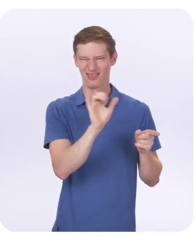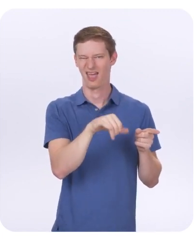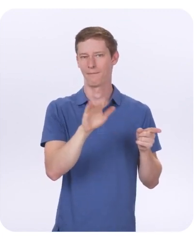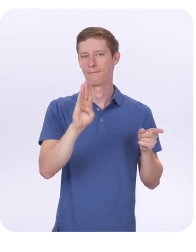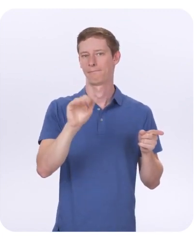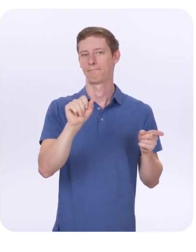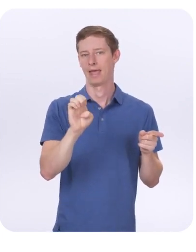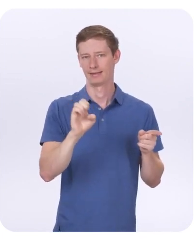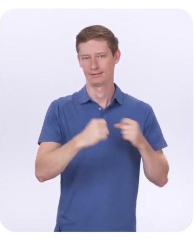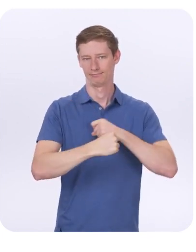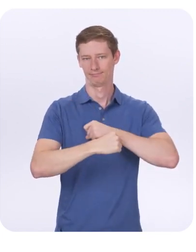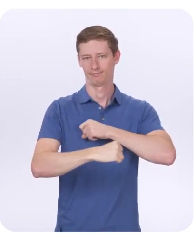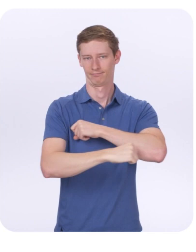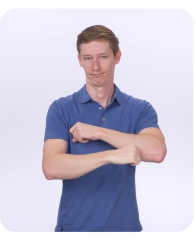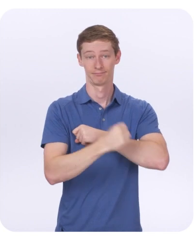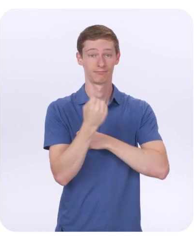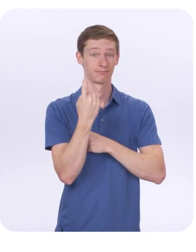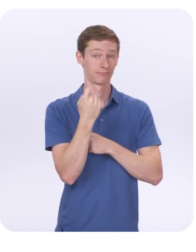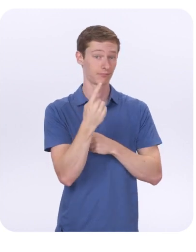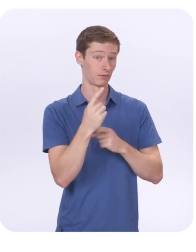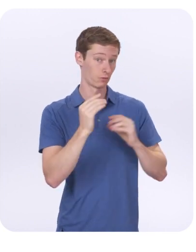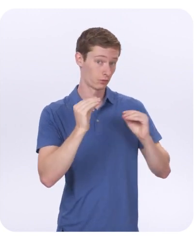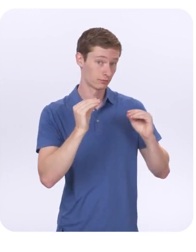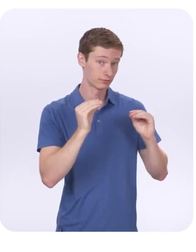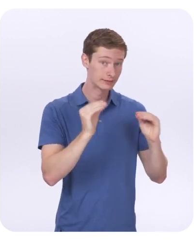We start with Llama 2, which is important